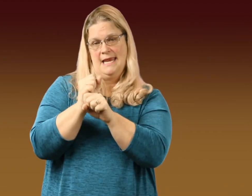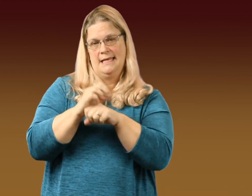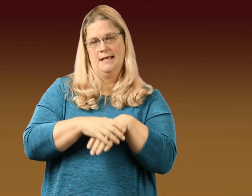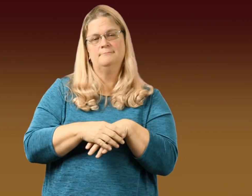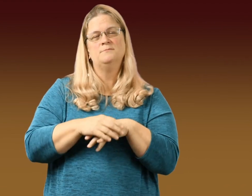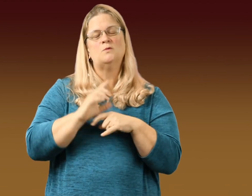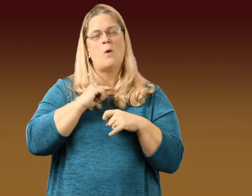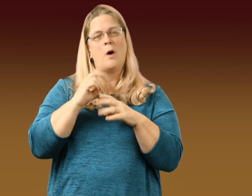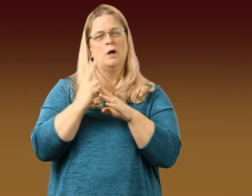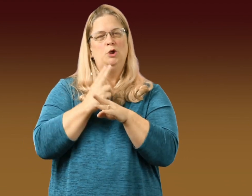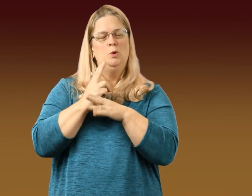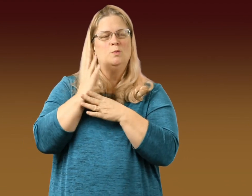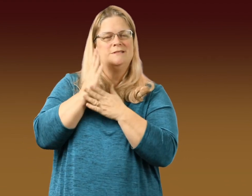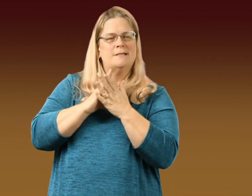I found them very fascinating.